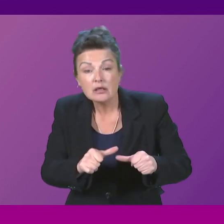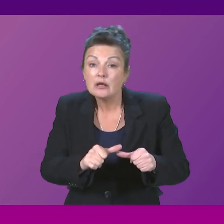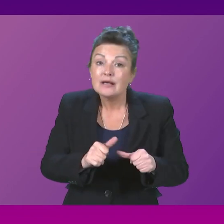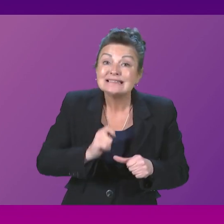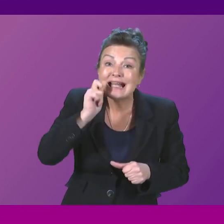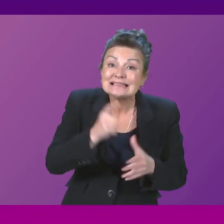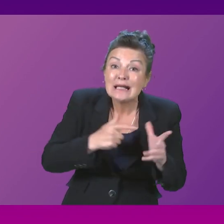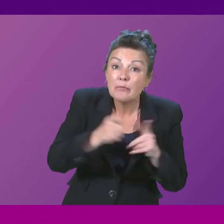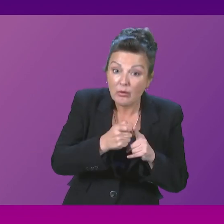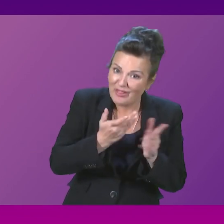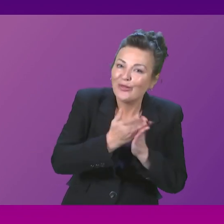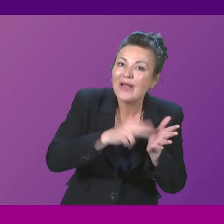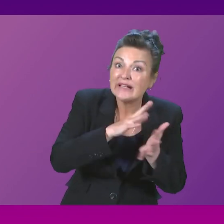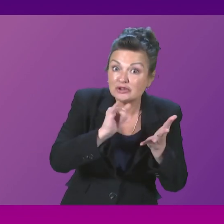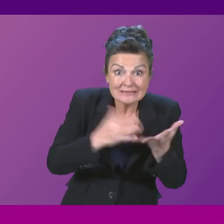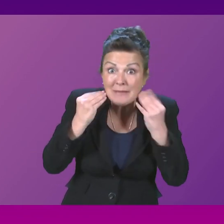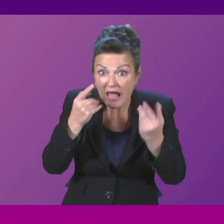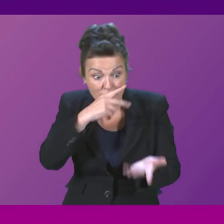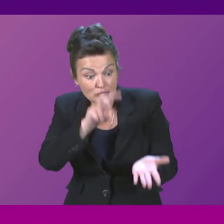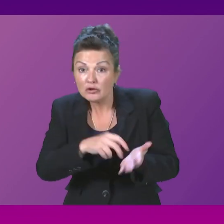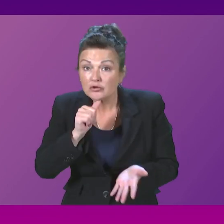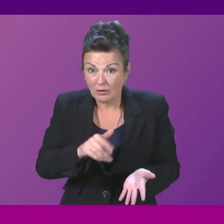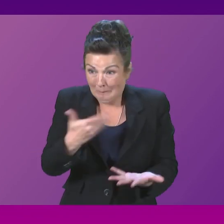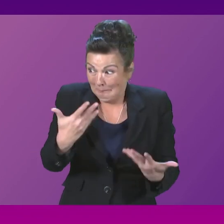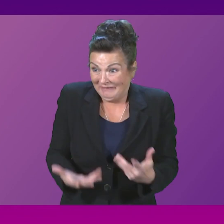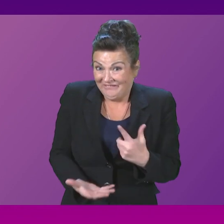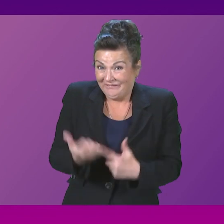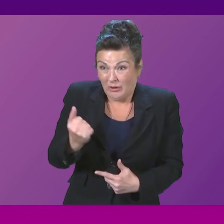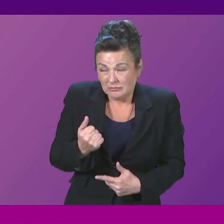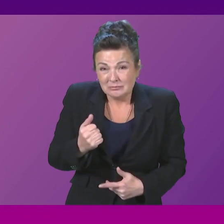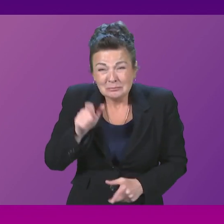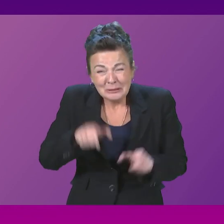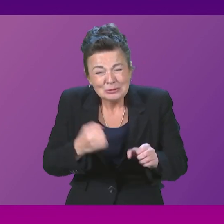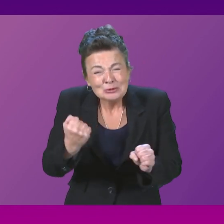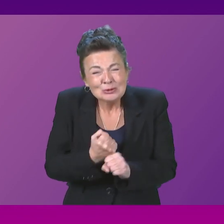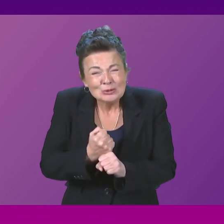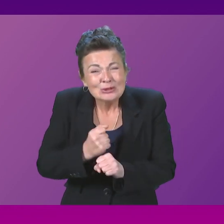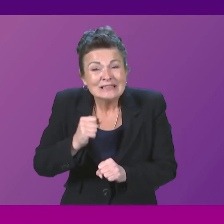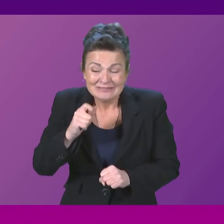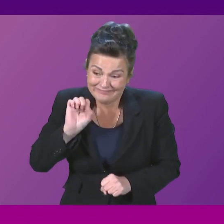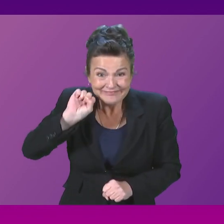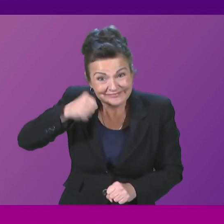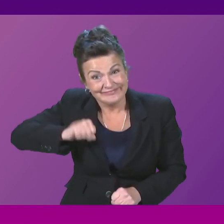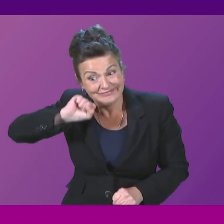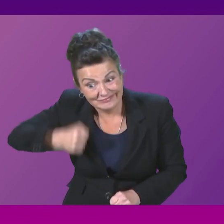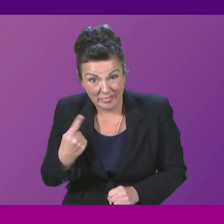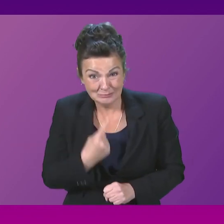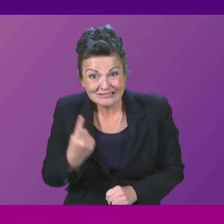people who are registered with a practice. We have found people turning to do-it-yourself dentistry in pain and desperation.